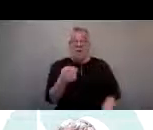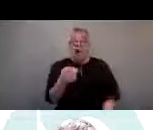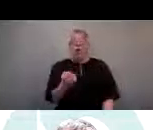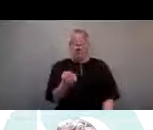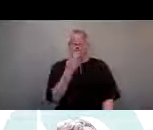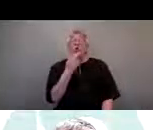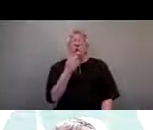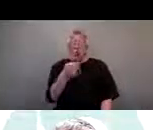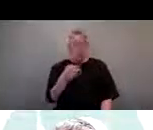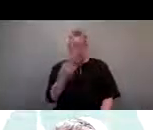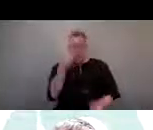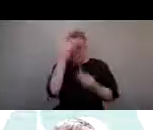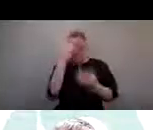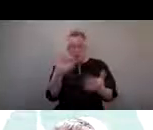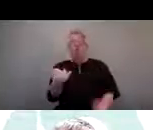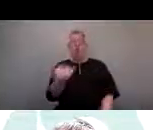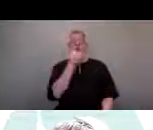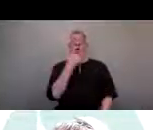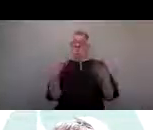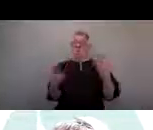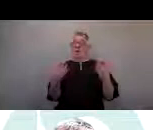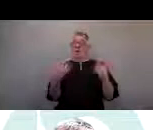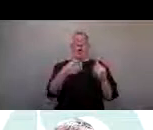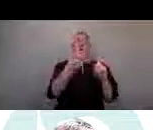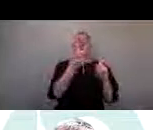and your audiologist might unintentionally